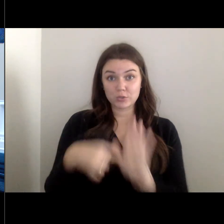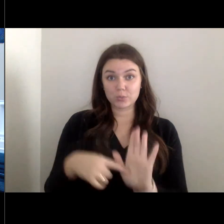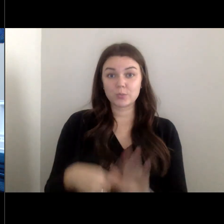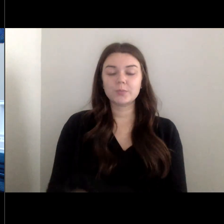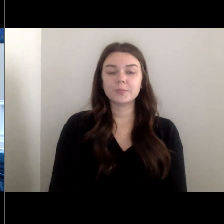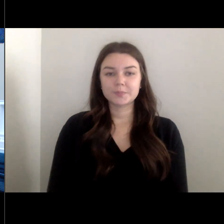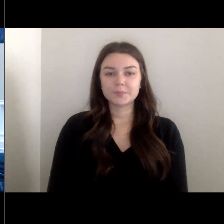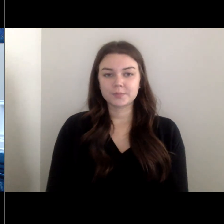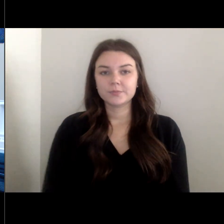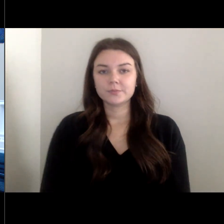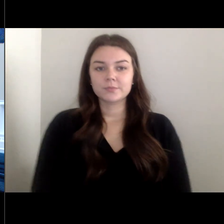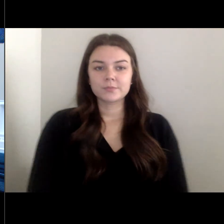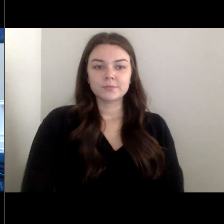Just getting out a crab.